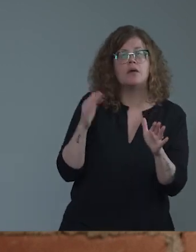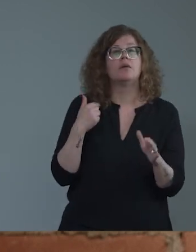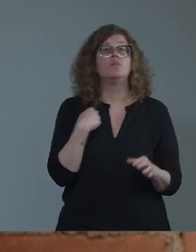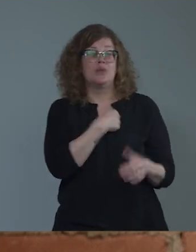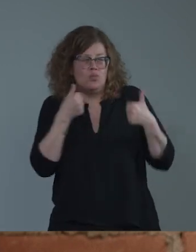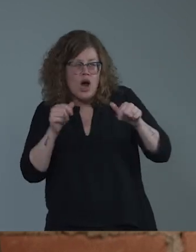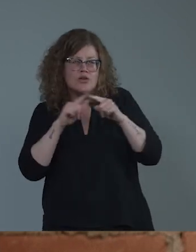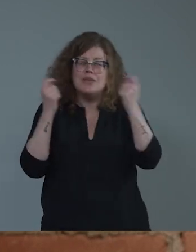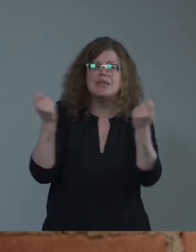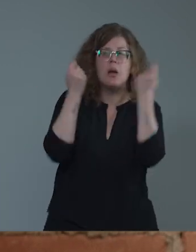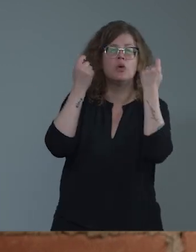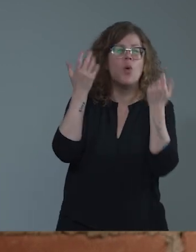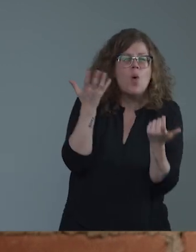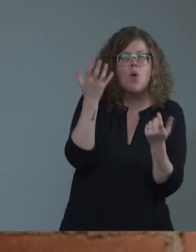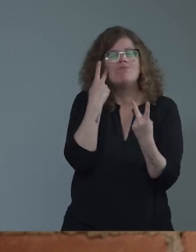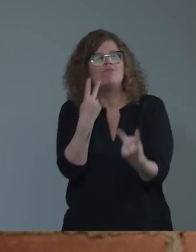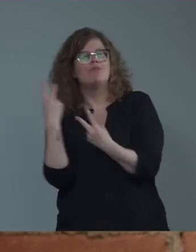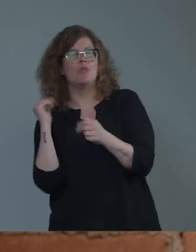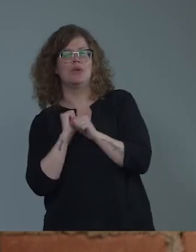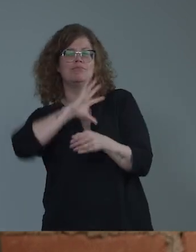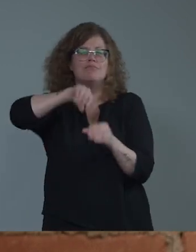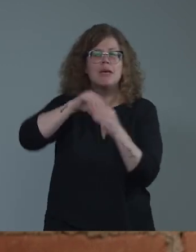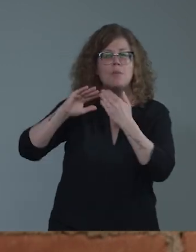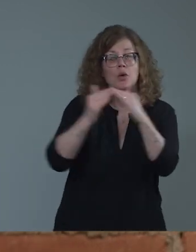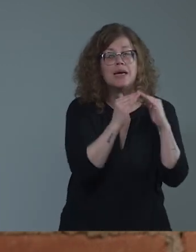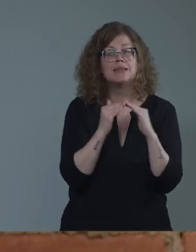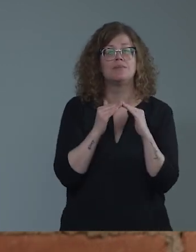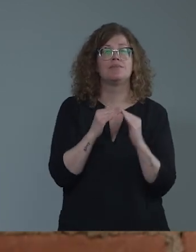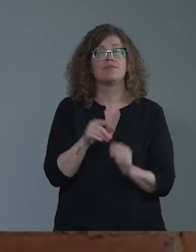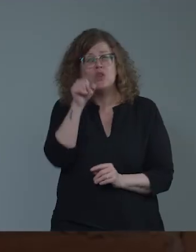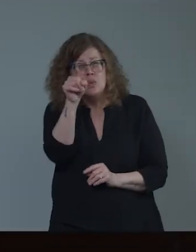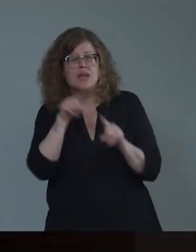and then you're going to ask the artist to create something for you within those criteria.